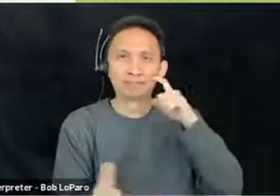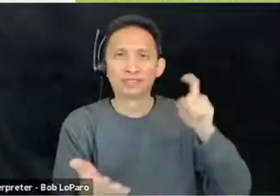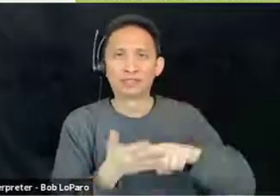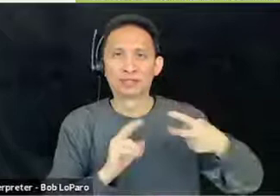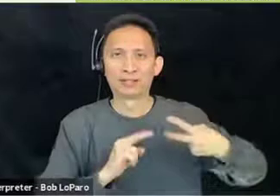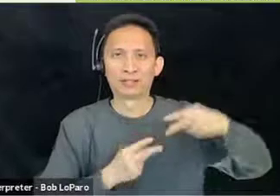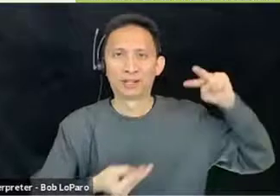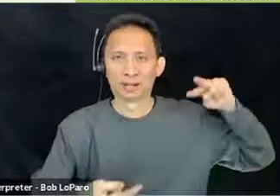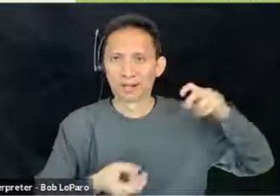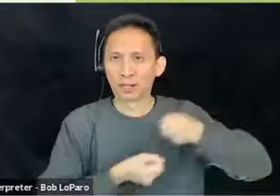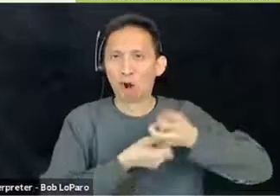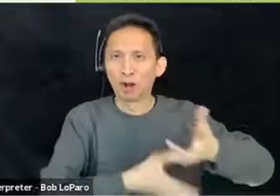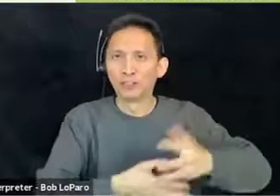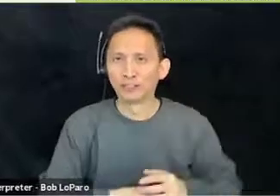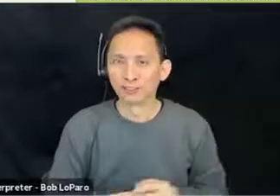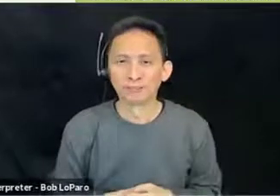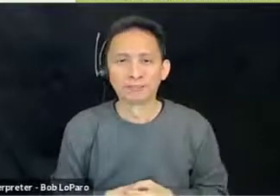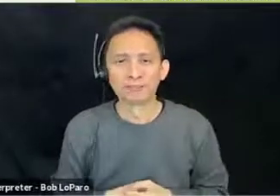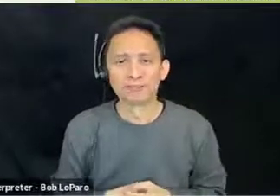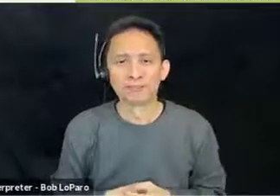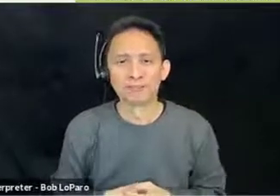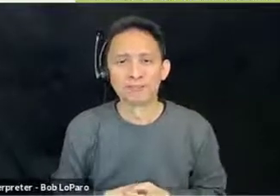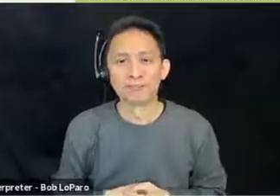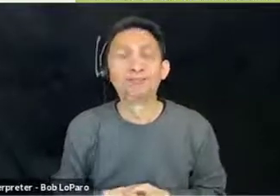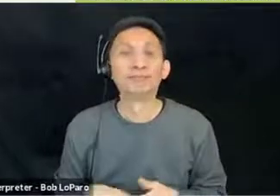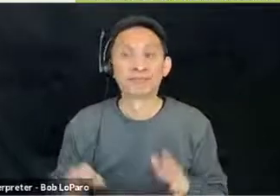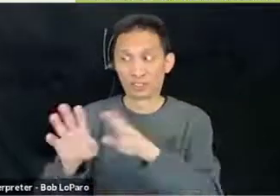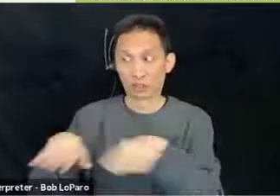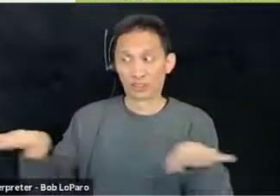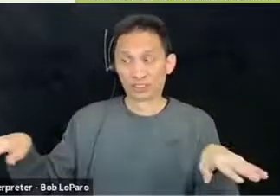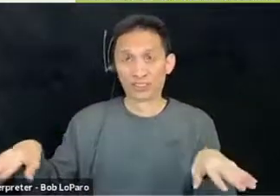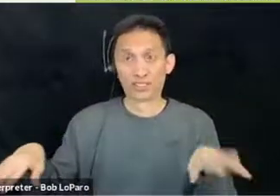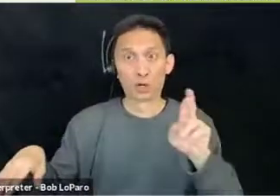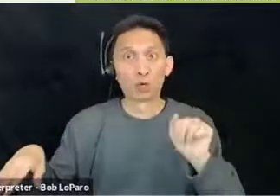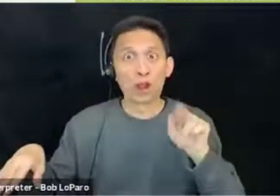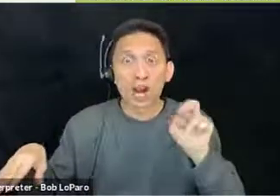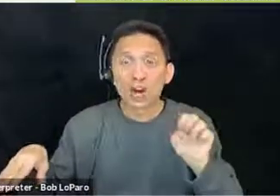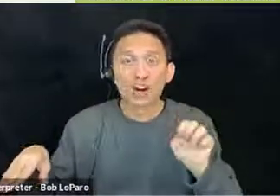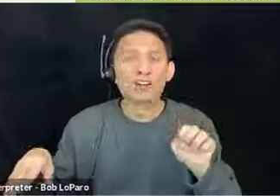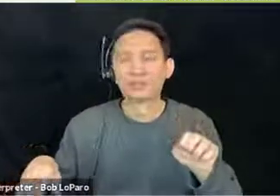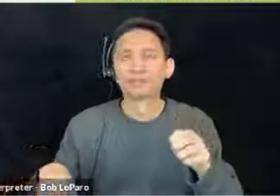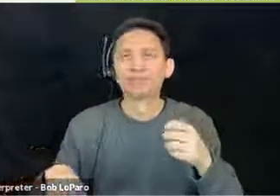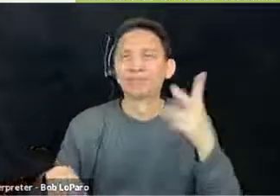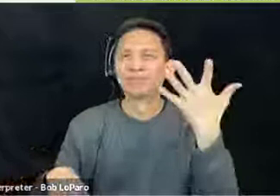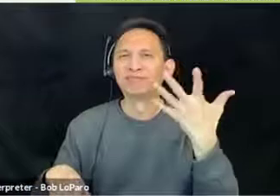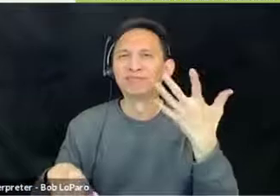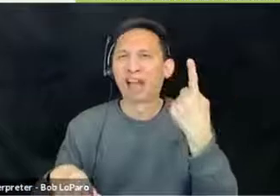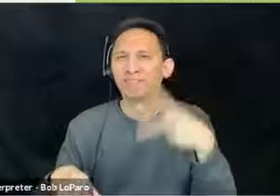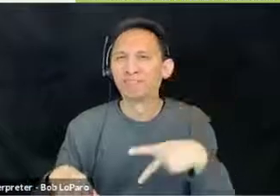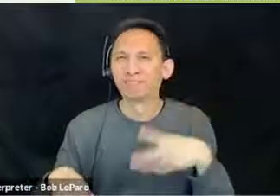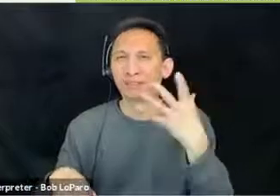50% of people affected by rare diseases are children. 95% of all rare diseases